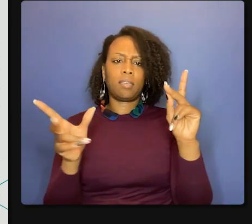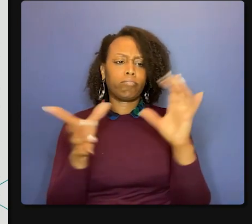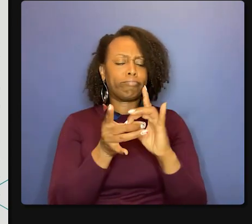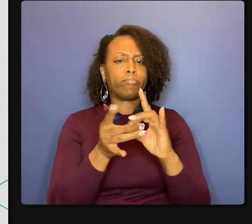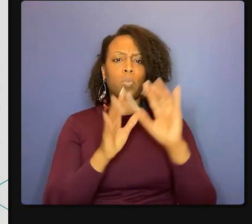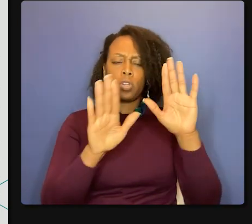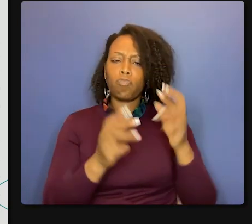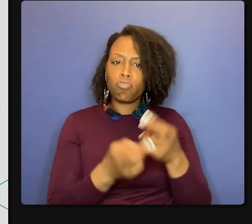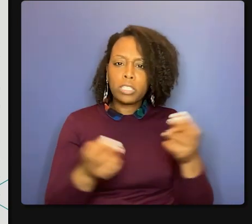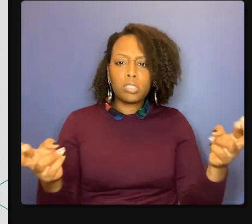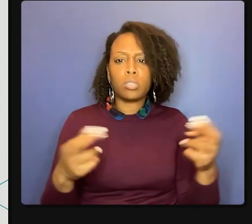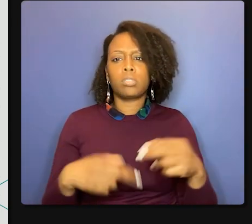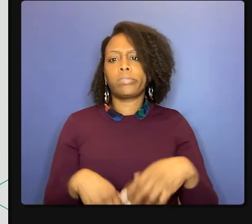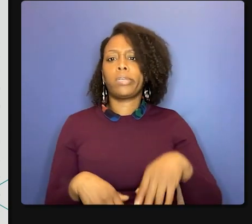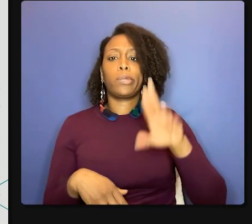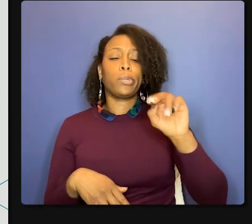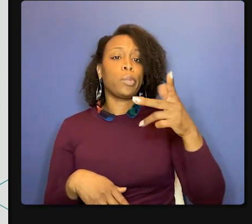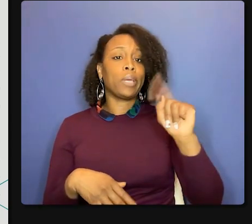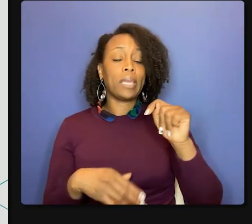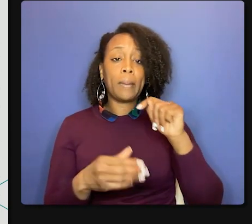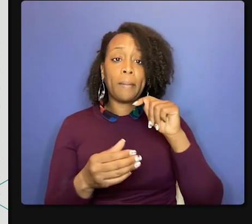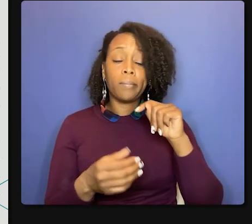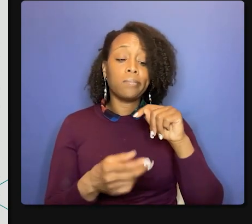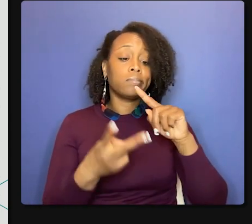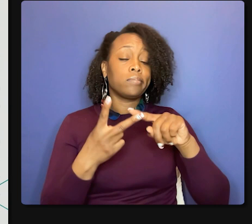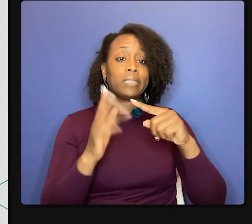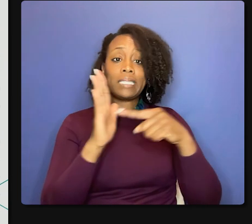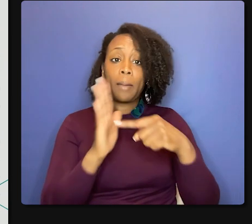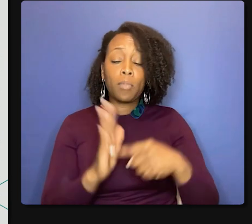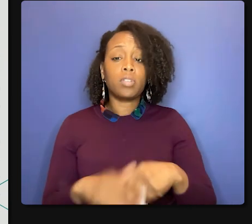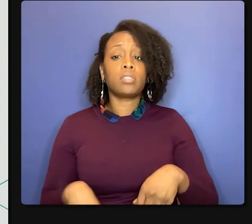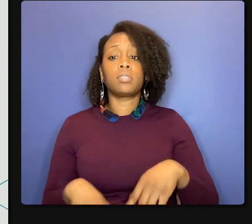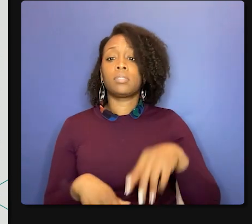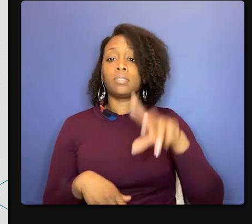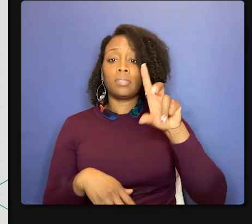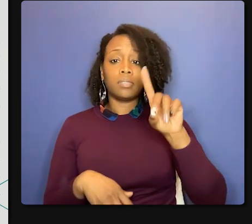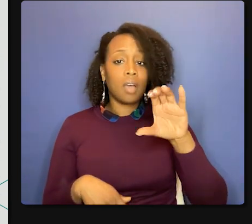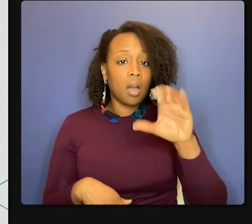which has links to our great resources like our NuGet package, our samples, our docs.